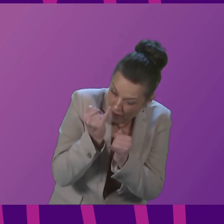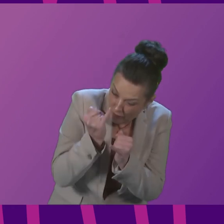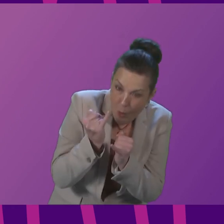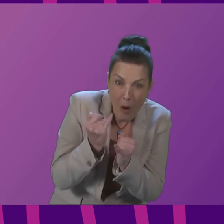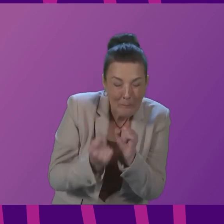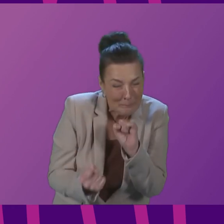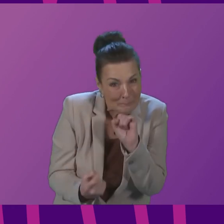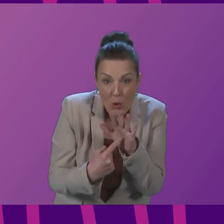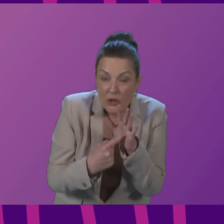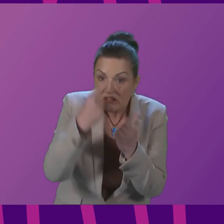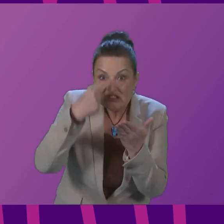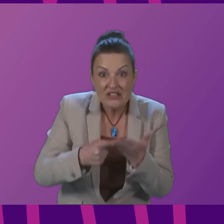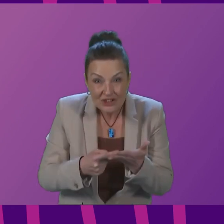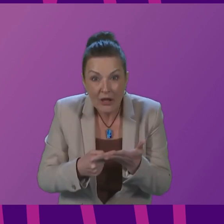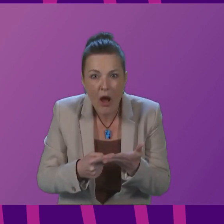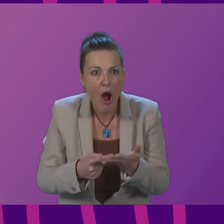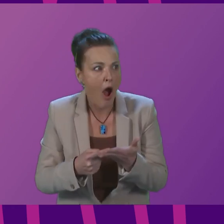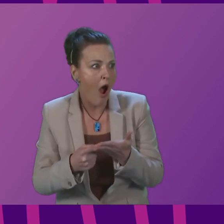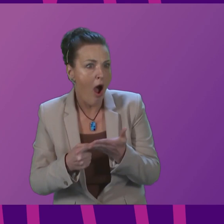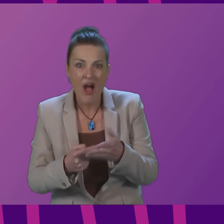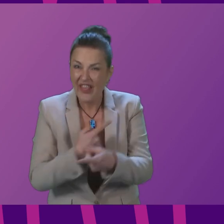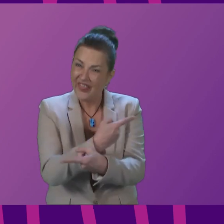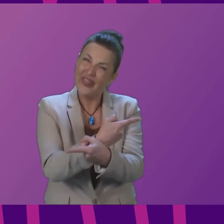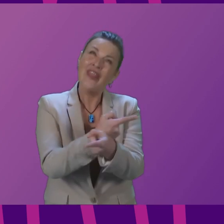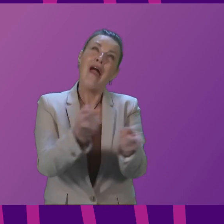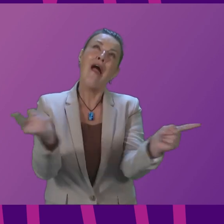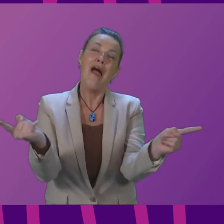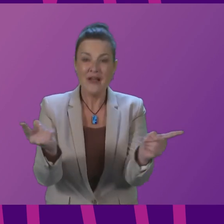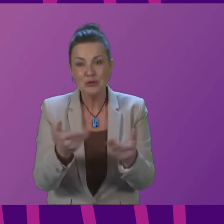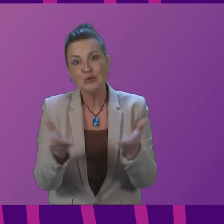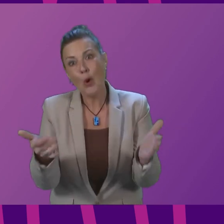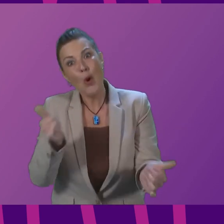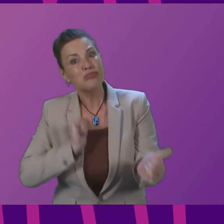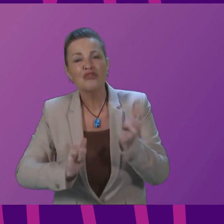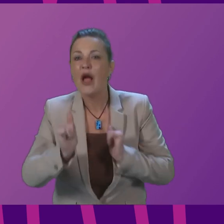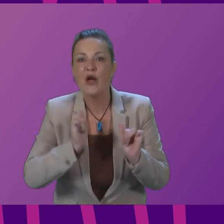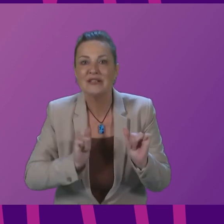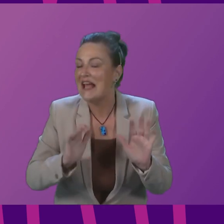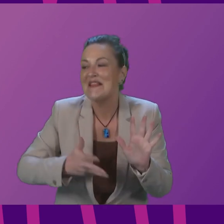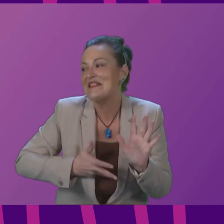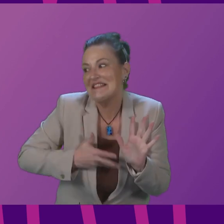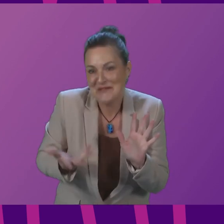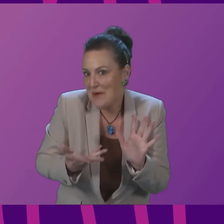The SNP was so proud of it that it did not want anyone to know about it.